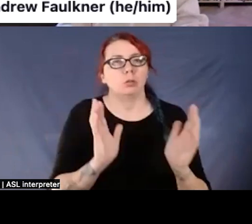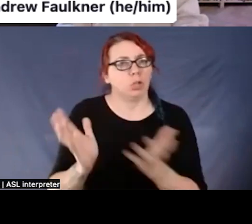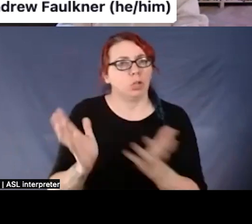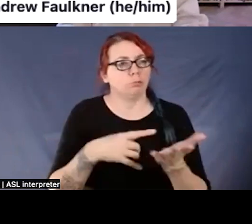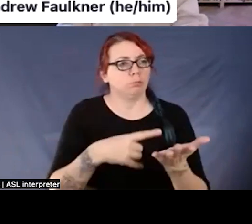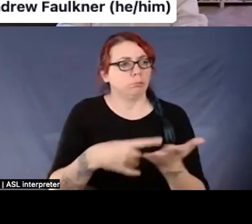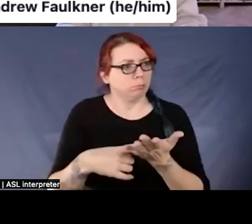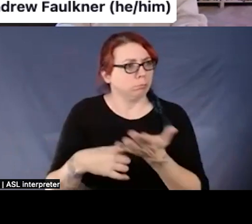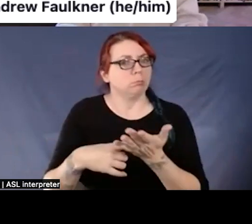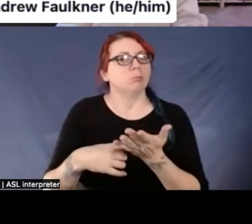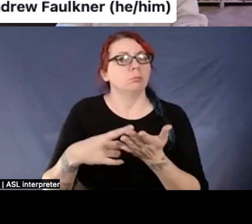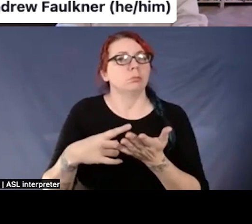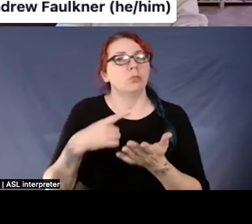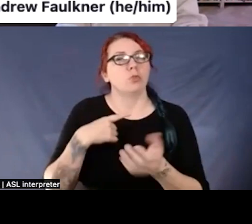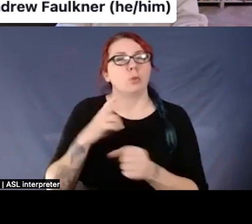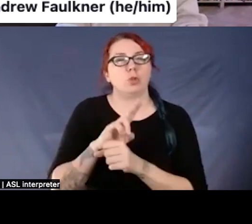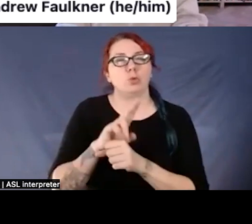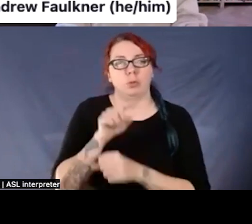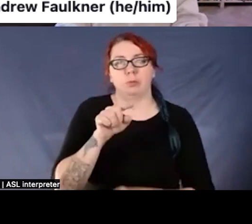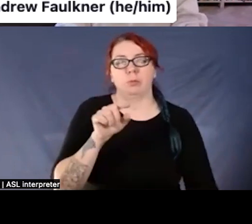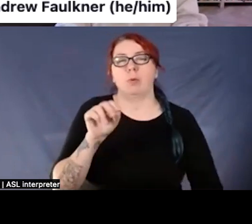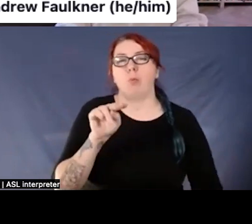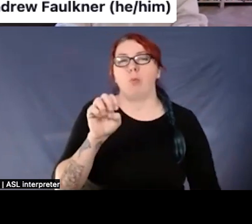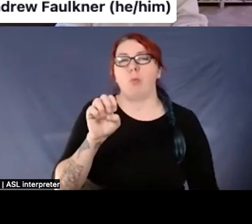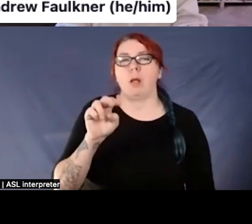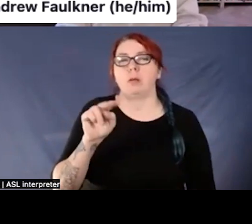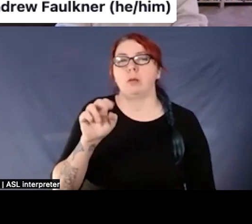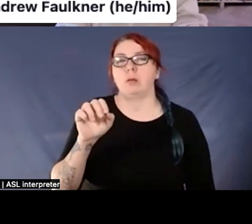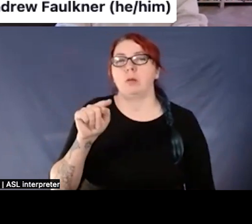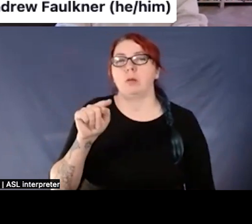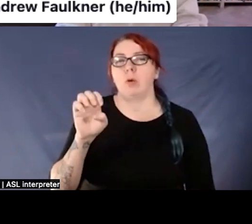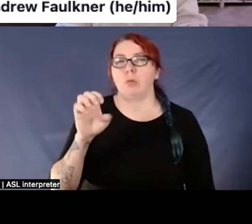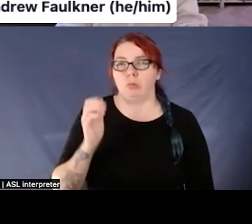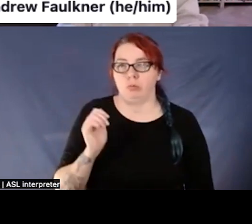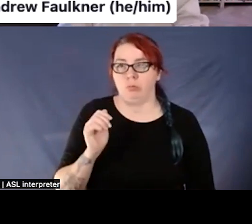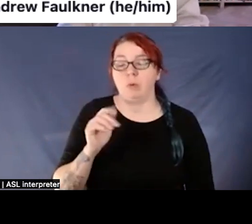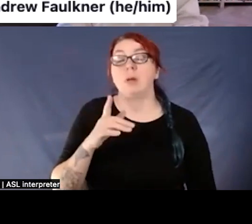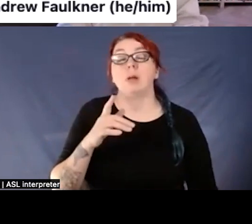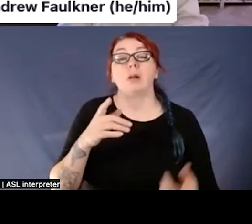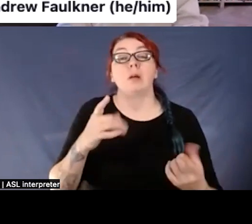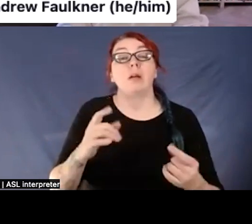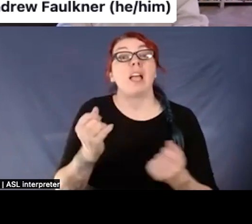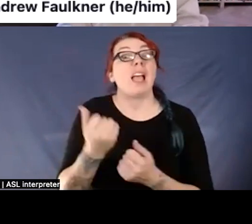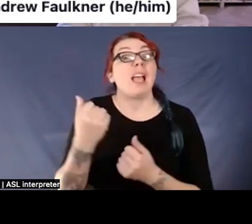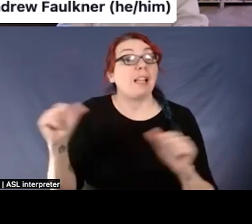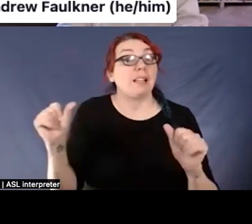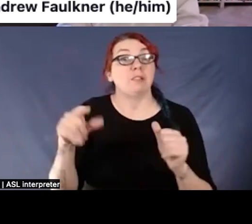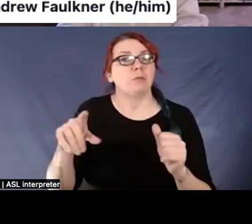the OneNote, to keep track of the things we have to discuss and how the discussions turned out.